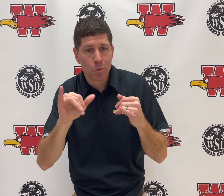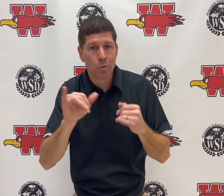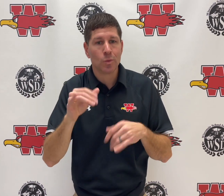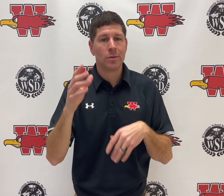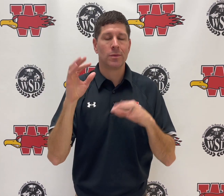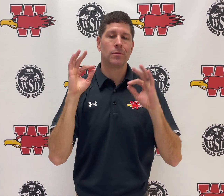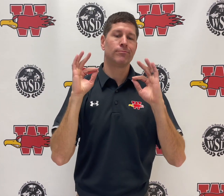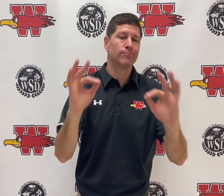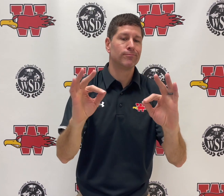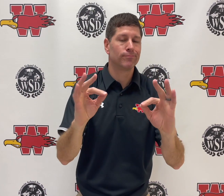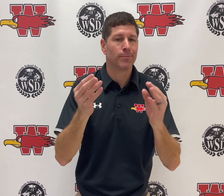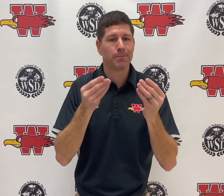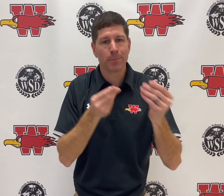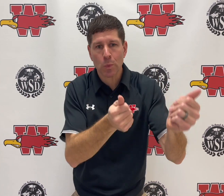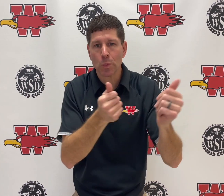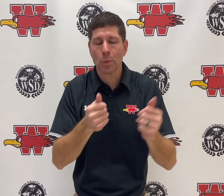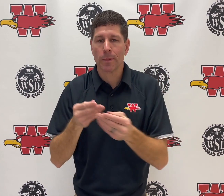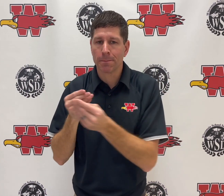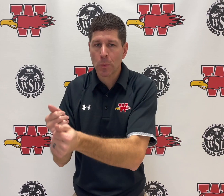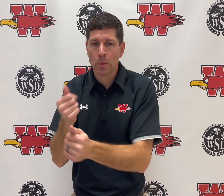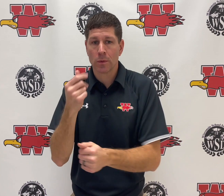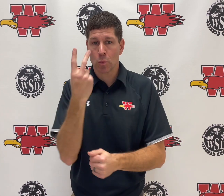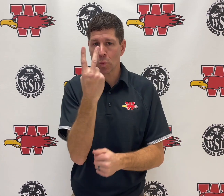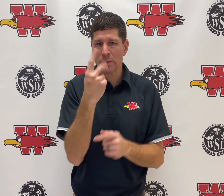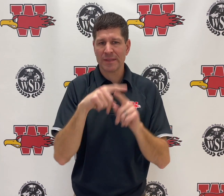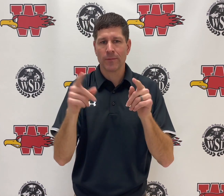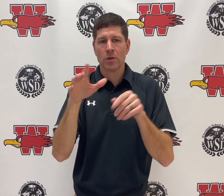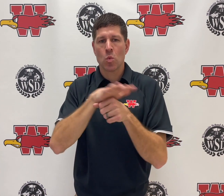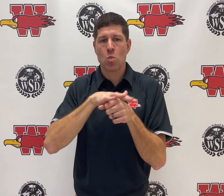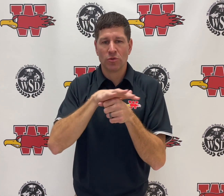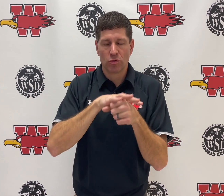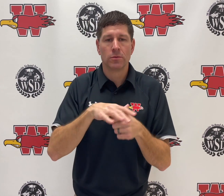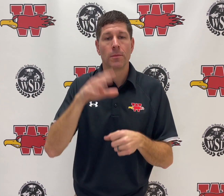Following safety guidelines as well. Everything ran smoothly at the two different locations.